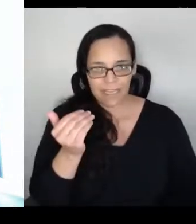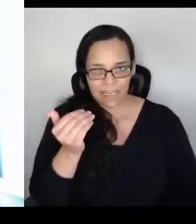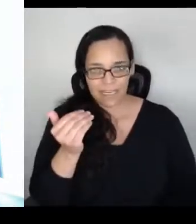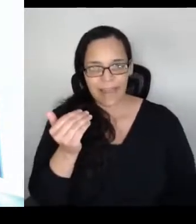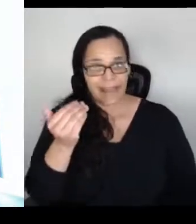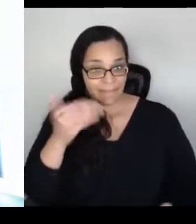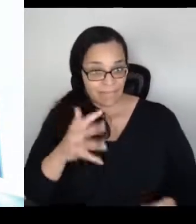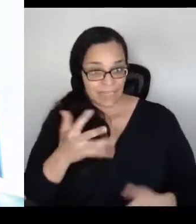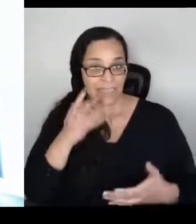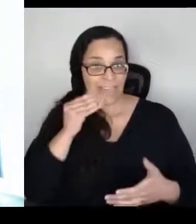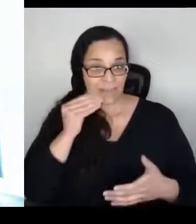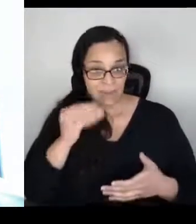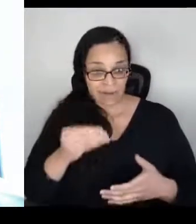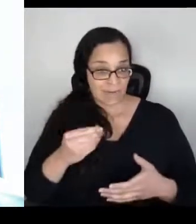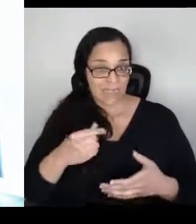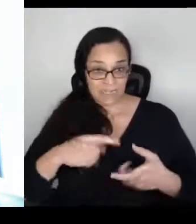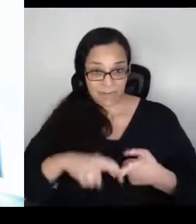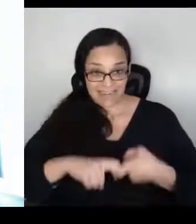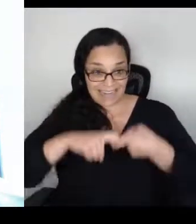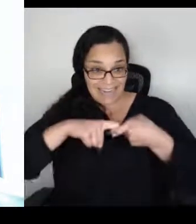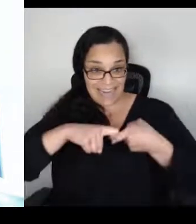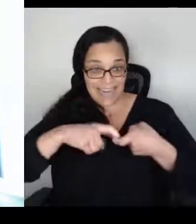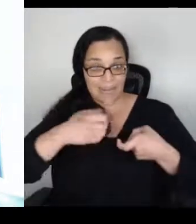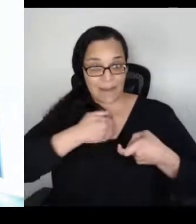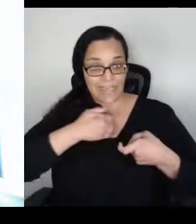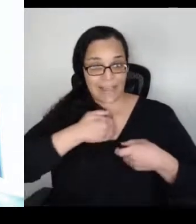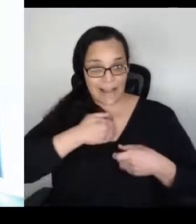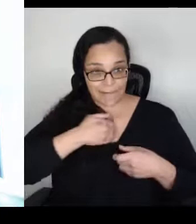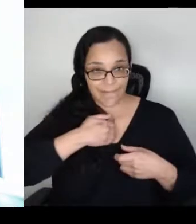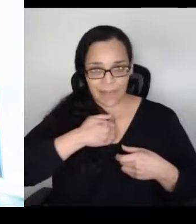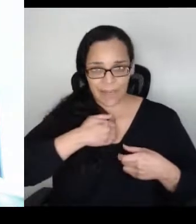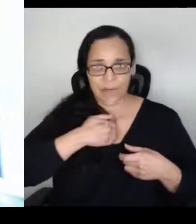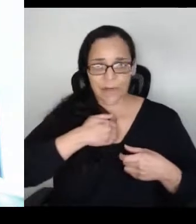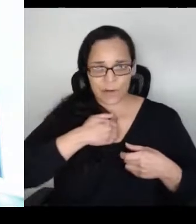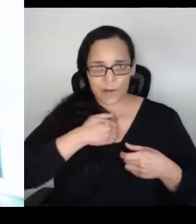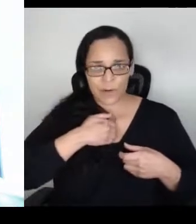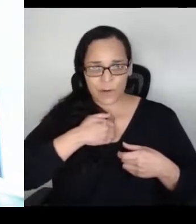who was expelled when we arrived to the United States.